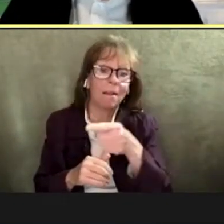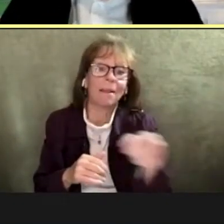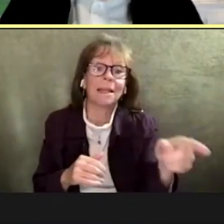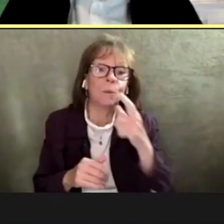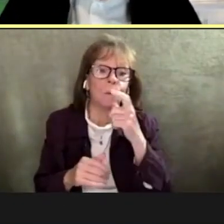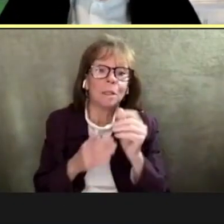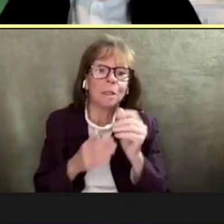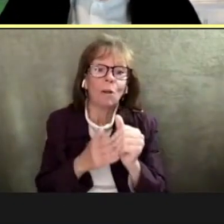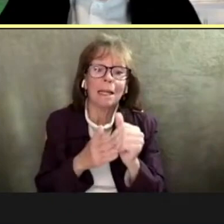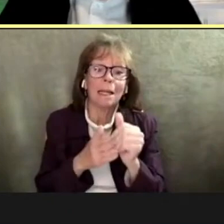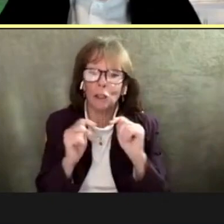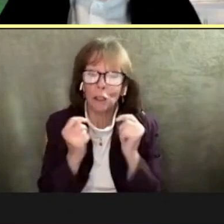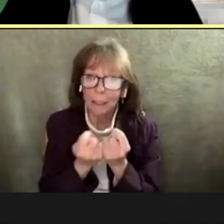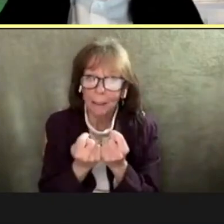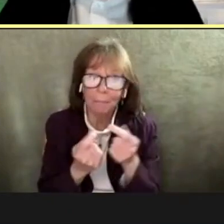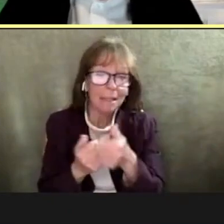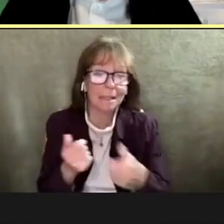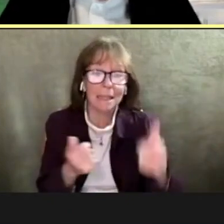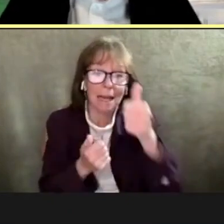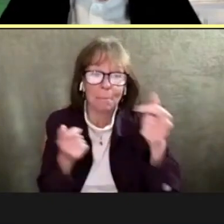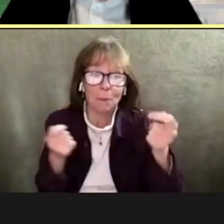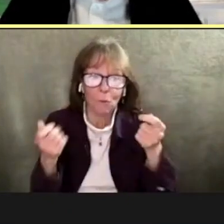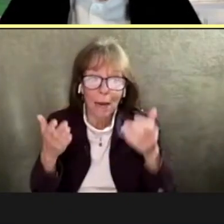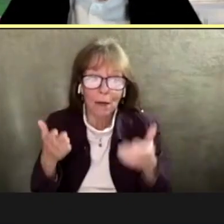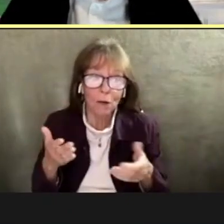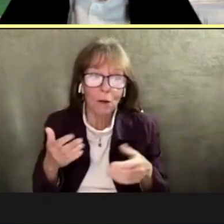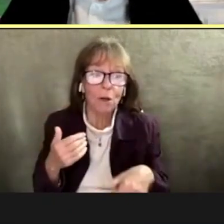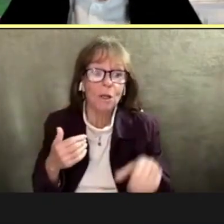Our executive director and co-founder is Dr.